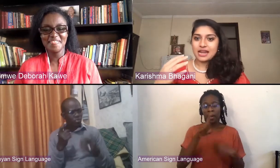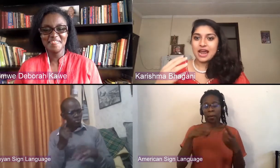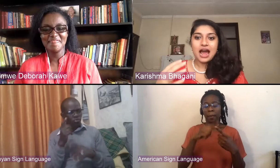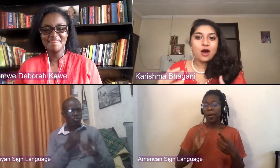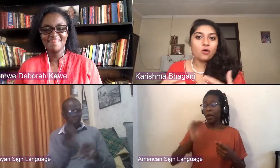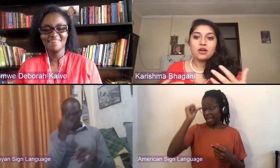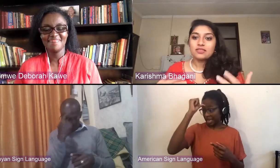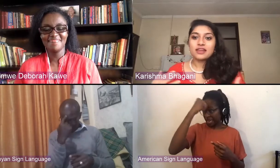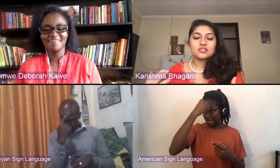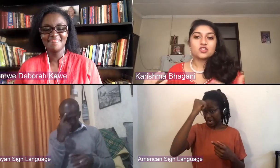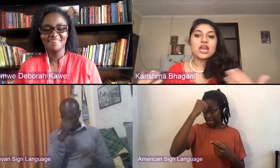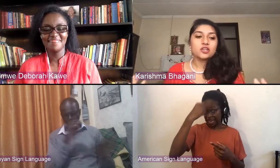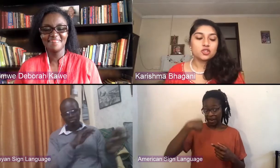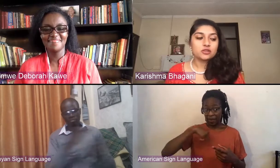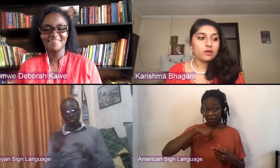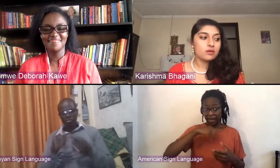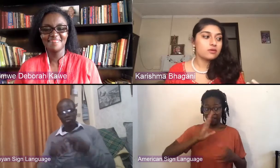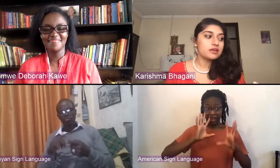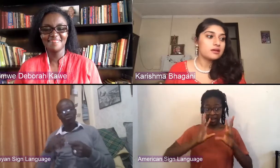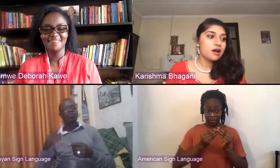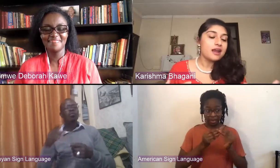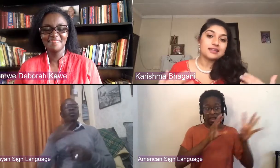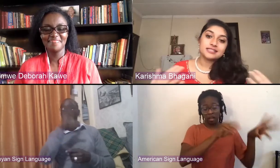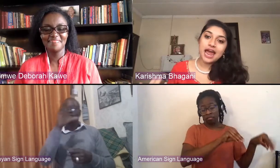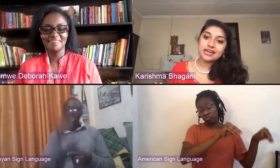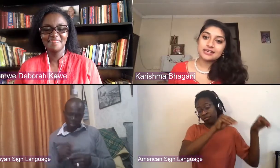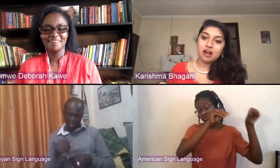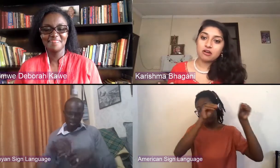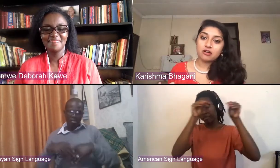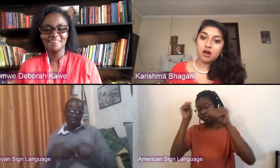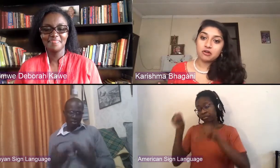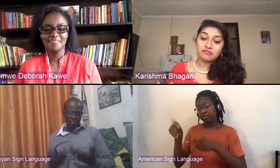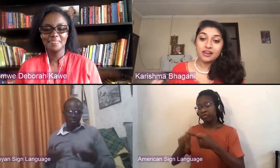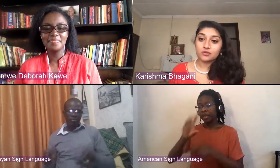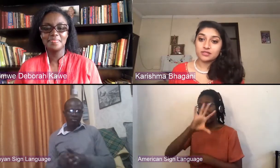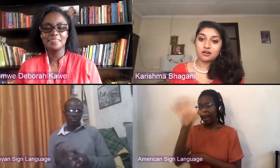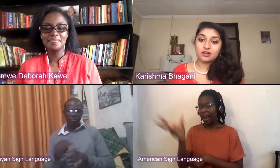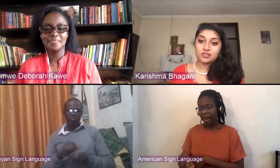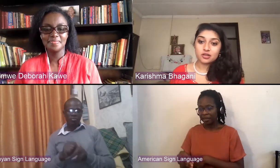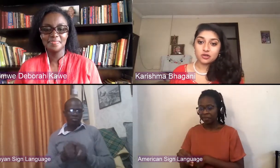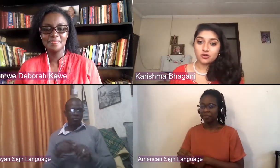and how that has changed the way we understand our values in our culture you know,